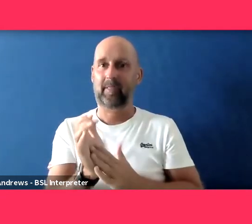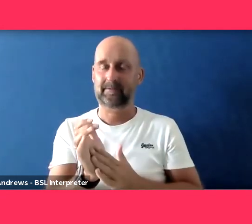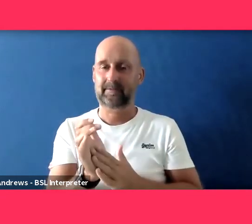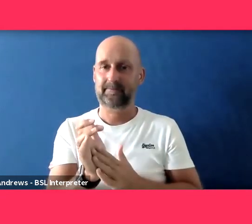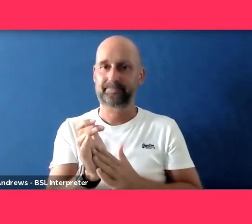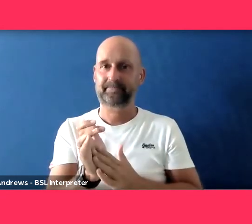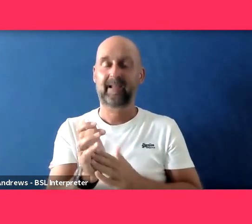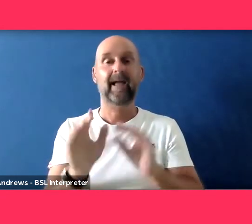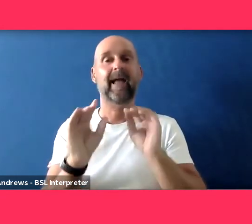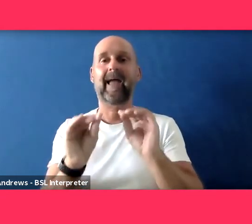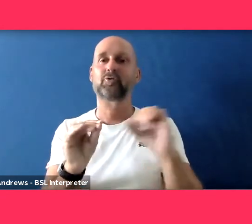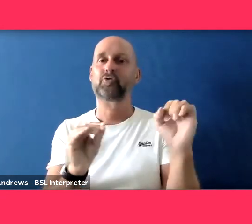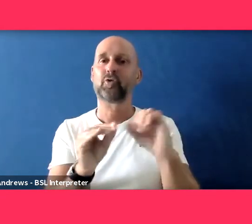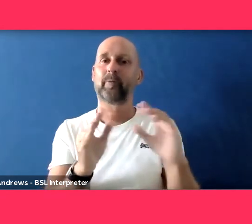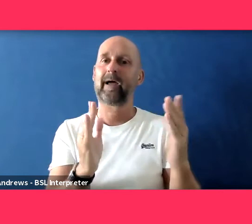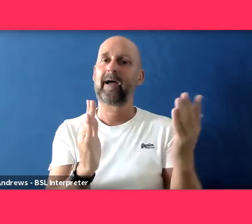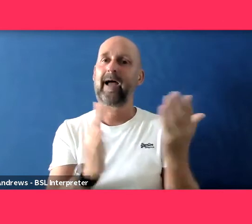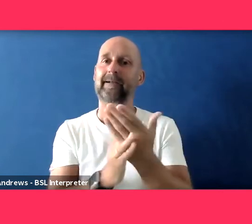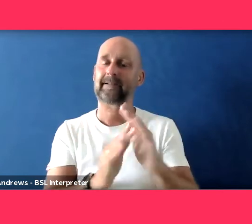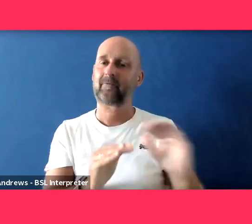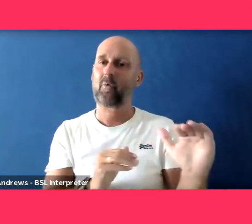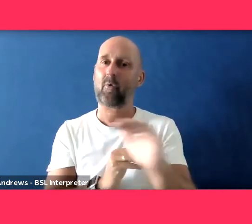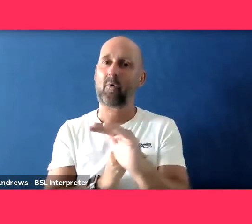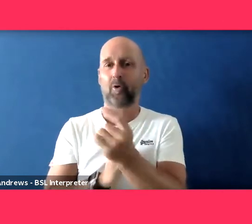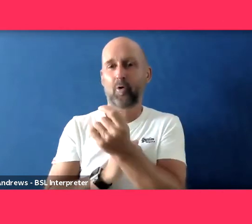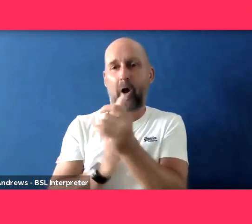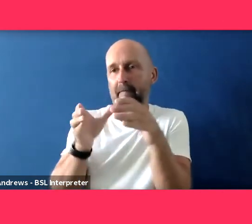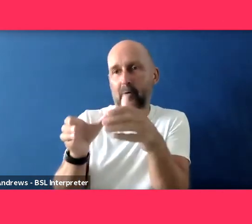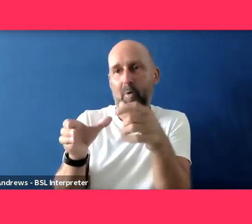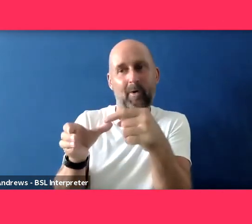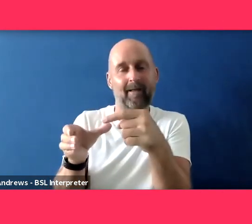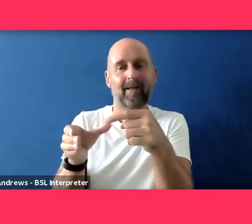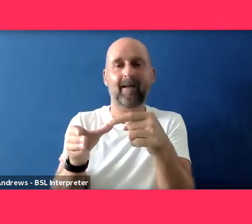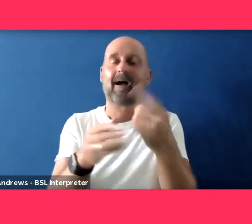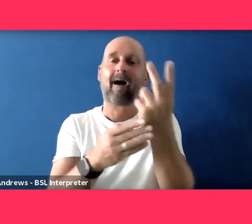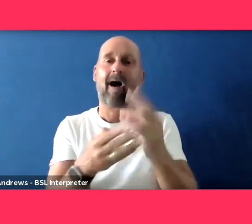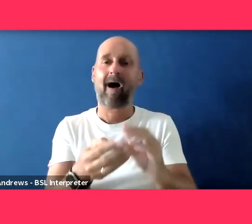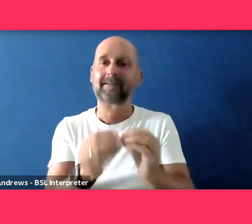should be accessed by all, it should not be for a few and art education is no exception to this.